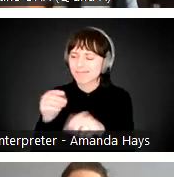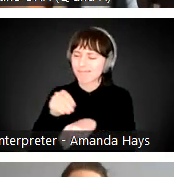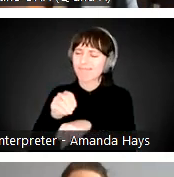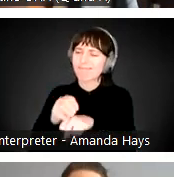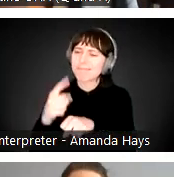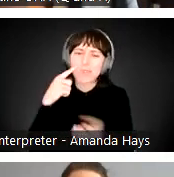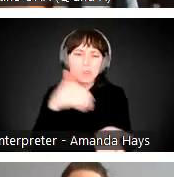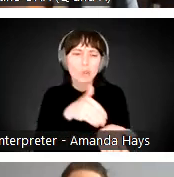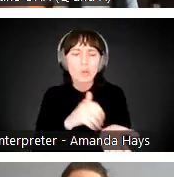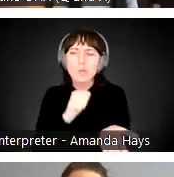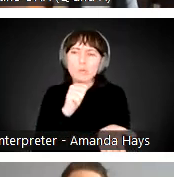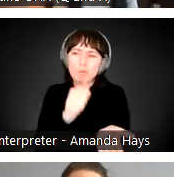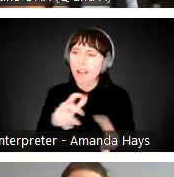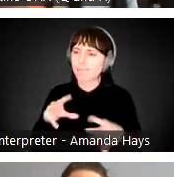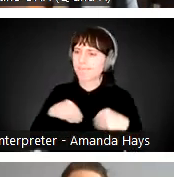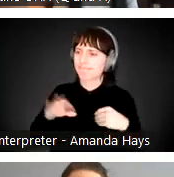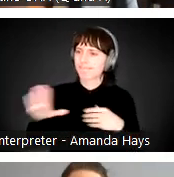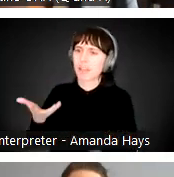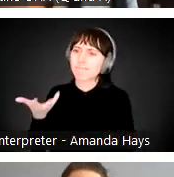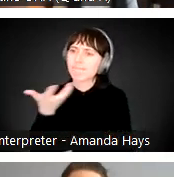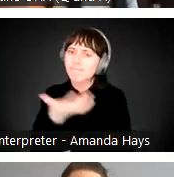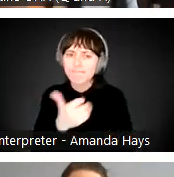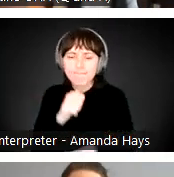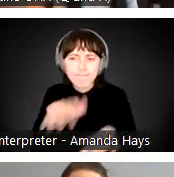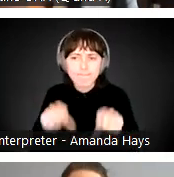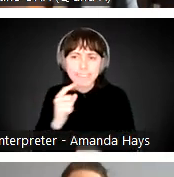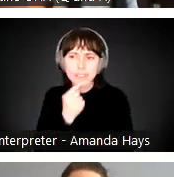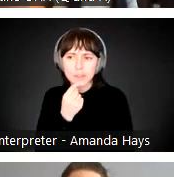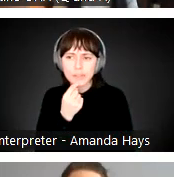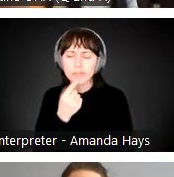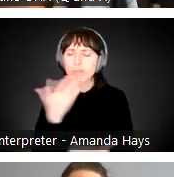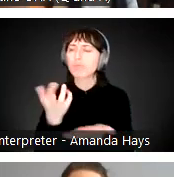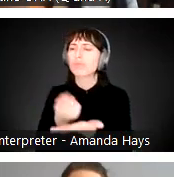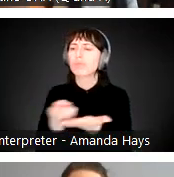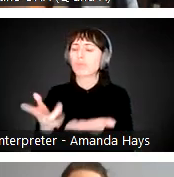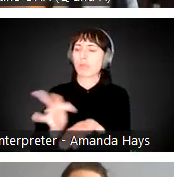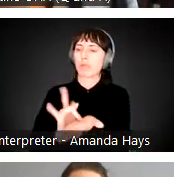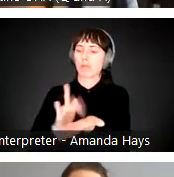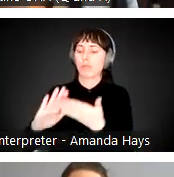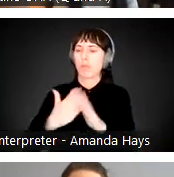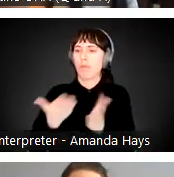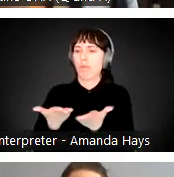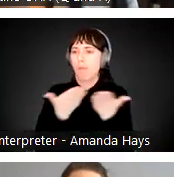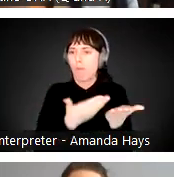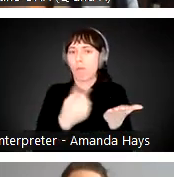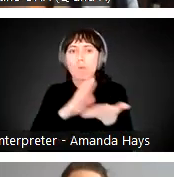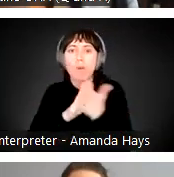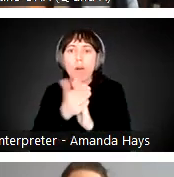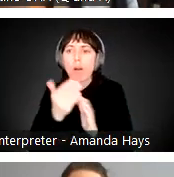about this, and what kind of resources does the medical community have to stay